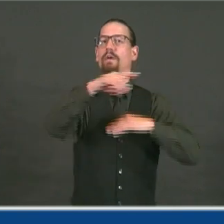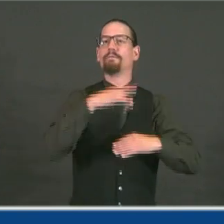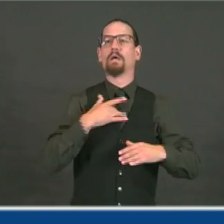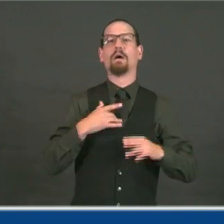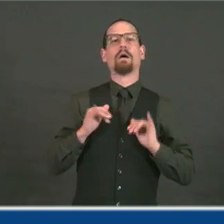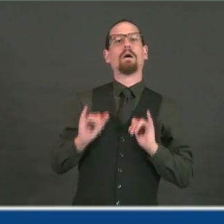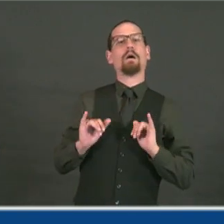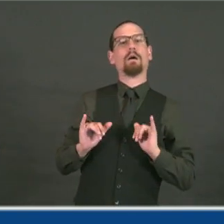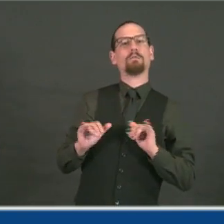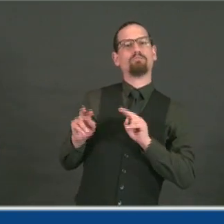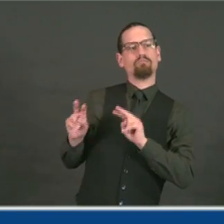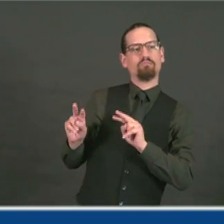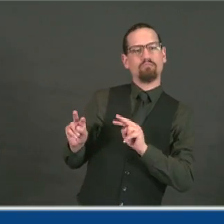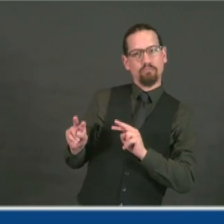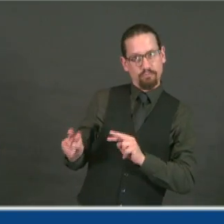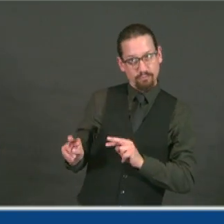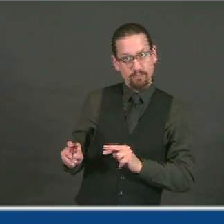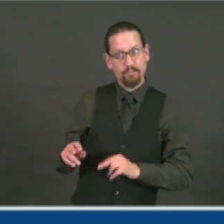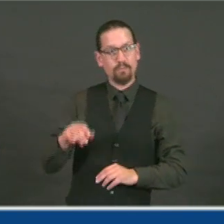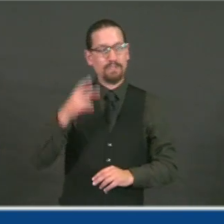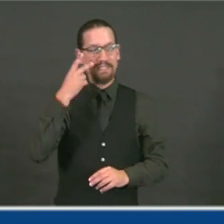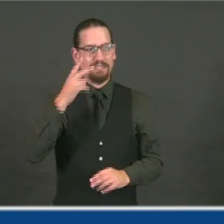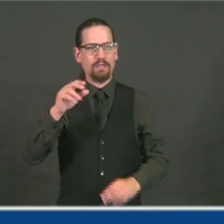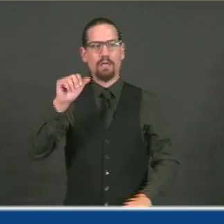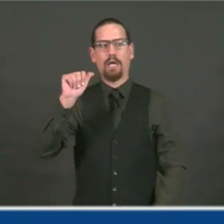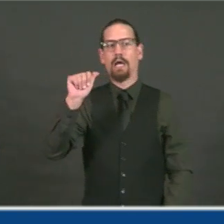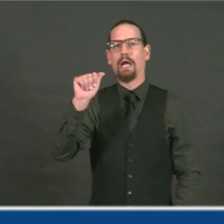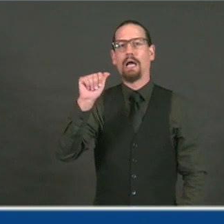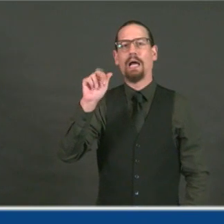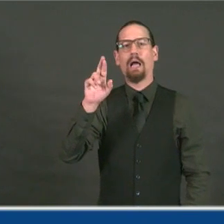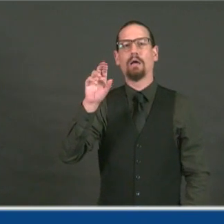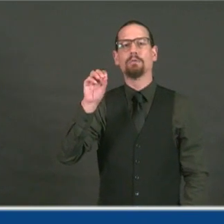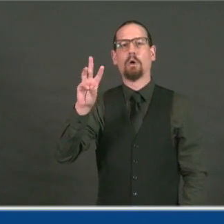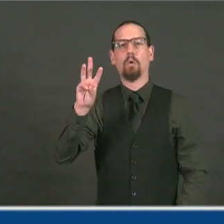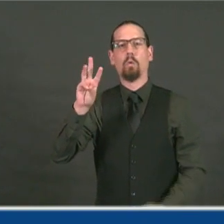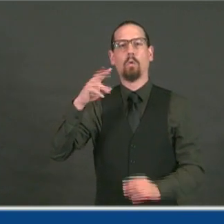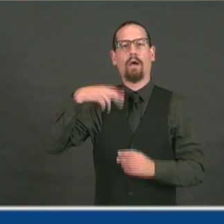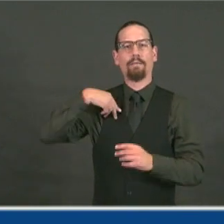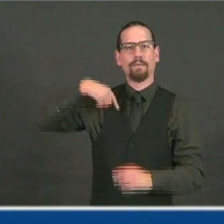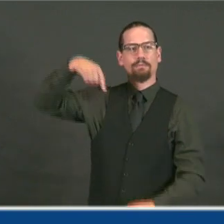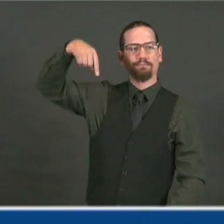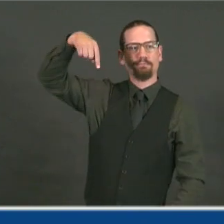LOOK LIKE. IN THE RIGHT COLUMN YOU WILL SEE